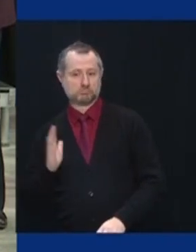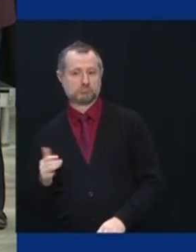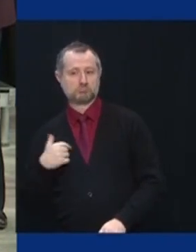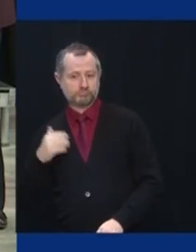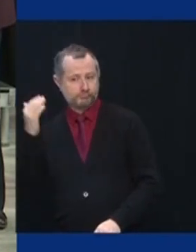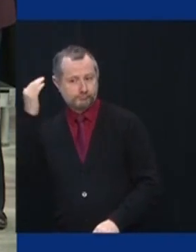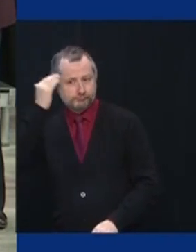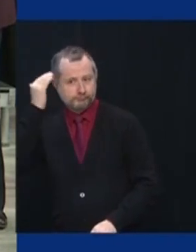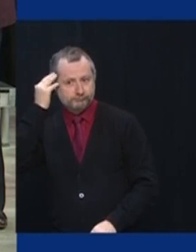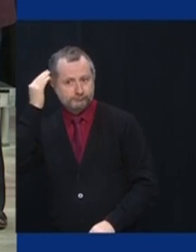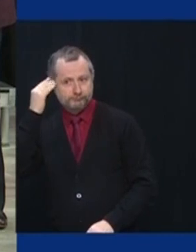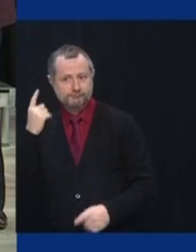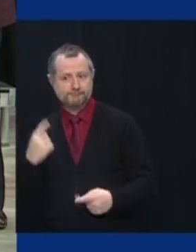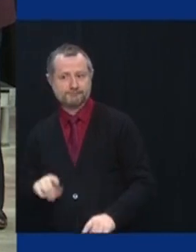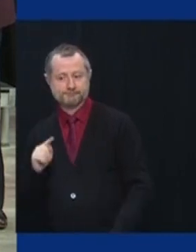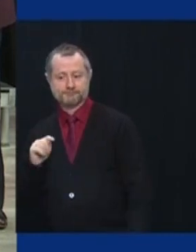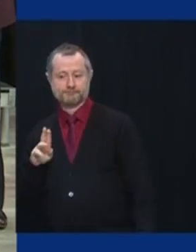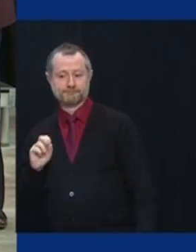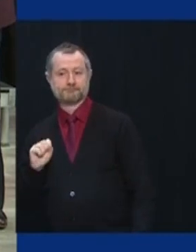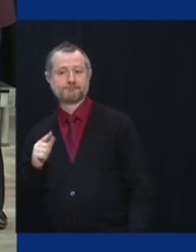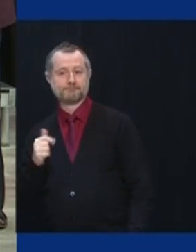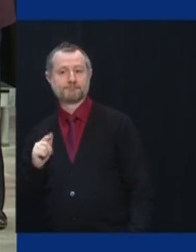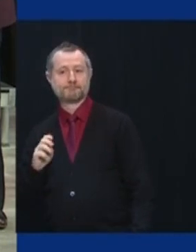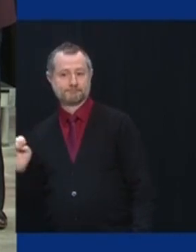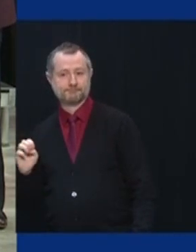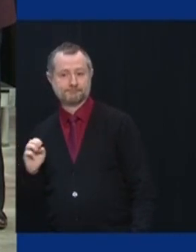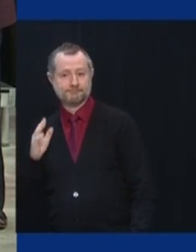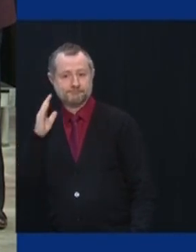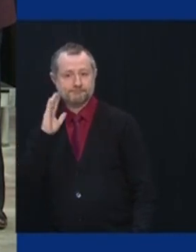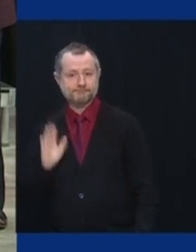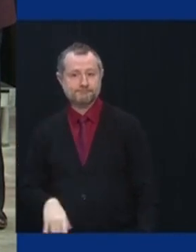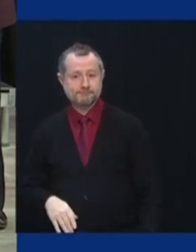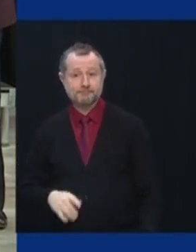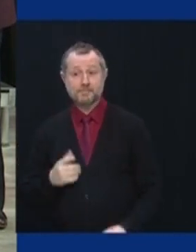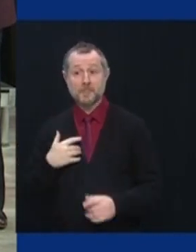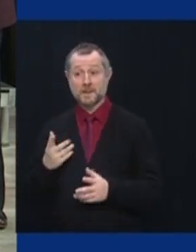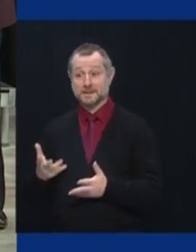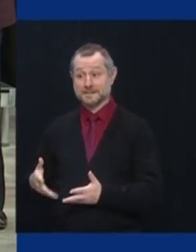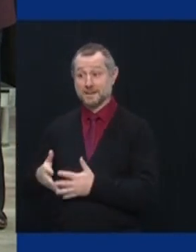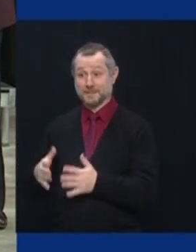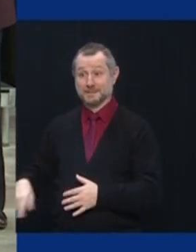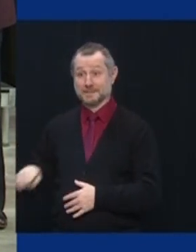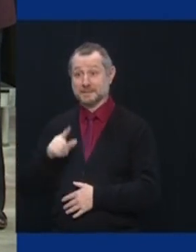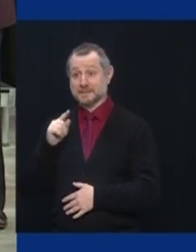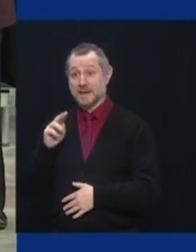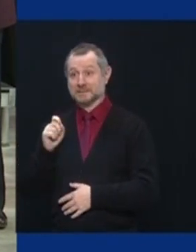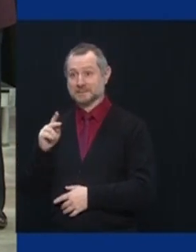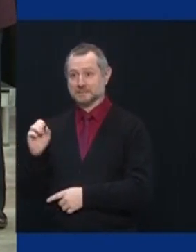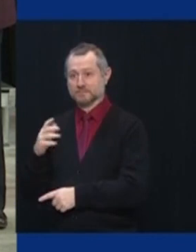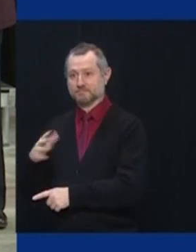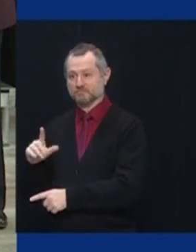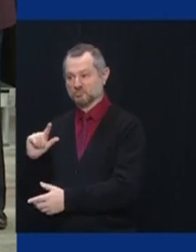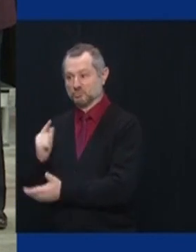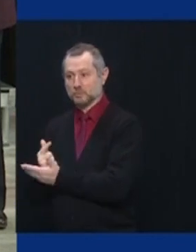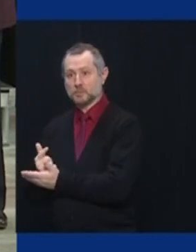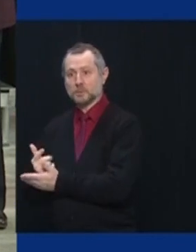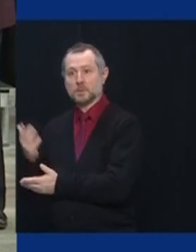MR. GOVERNOR, BECAUSE A LOT OF COMMUNITY HAVE SOUTHERN ROOTS. WE HAVE SOUTHERN ROOTS AND WE UNDERSTAND WHAT HAPPENED WITH